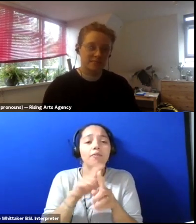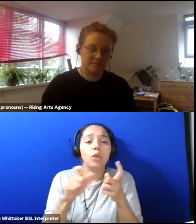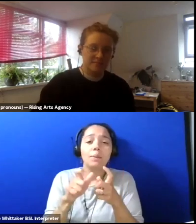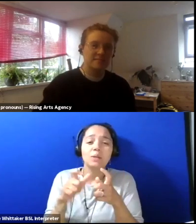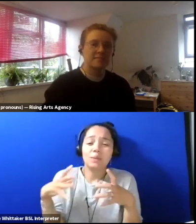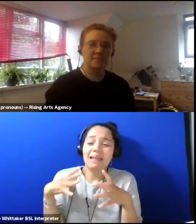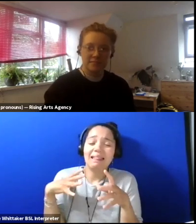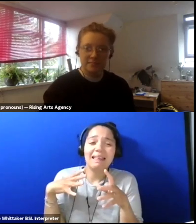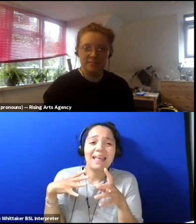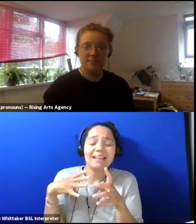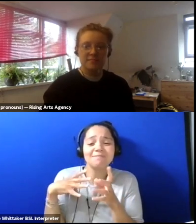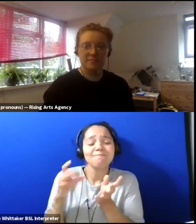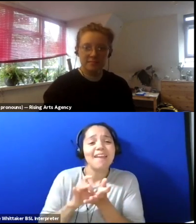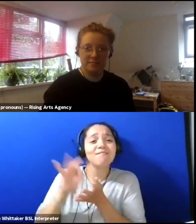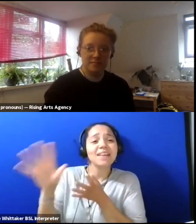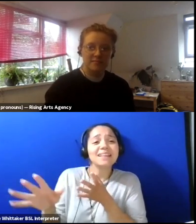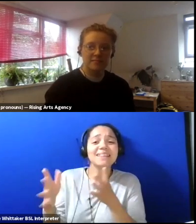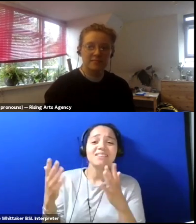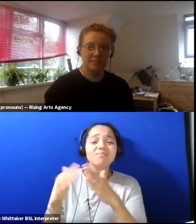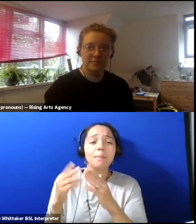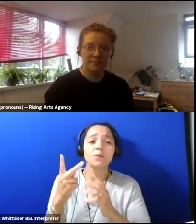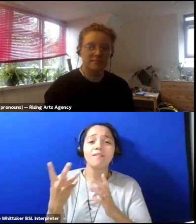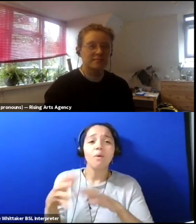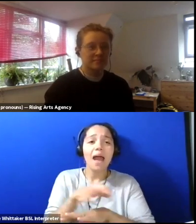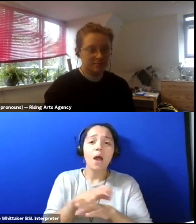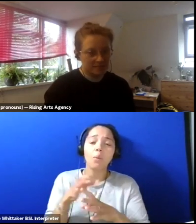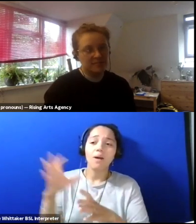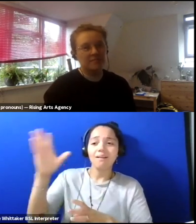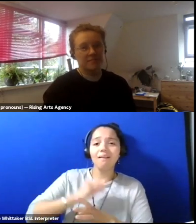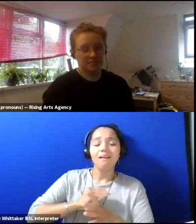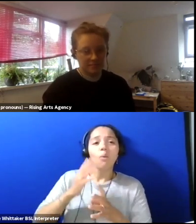We got a 24 hour notice of when it was that the bailiffs we gonna come.